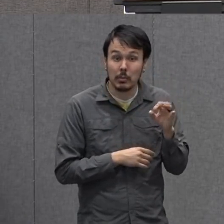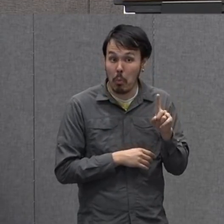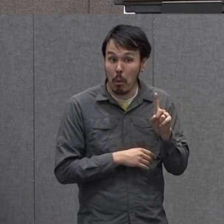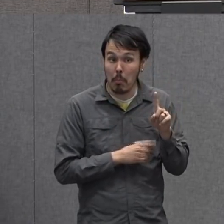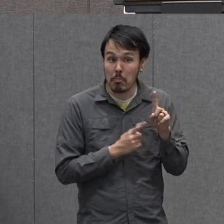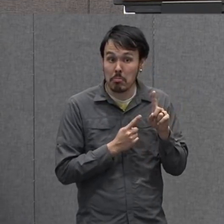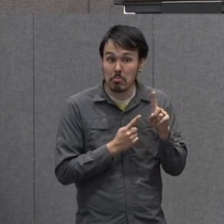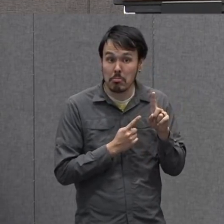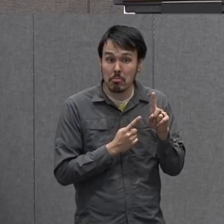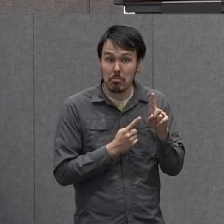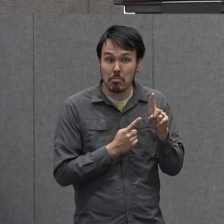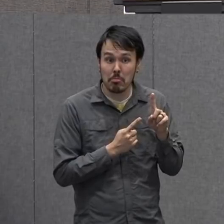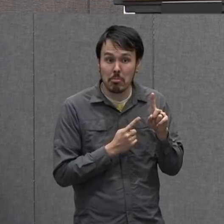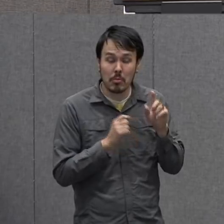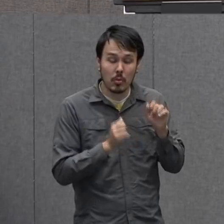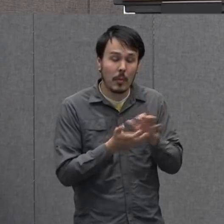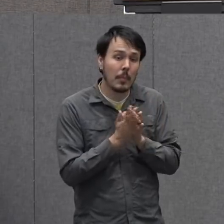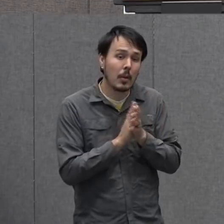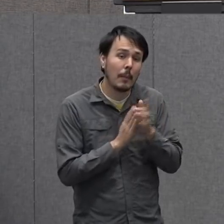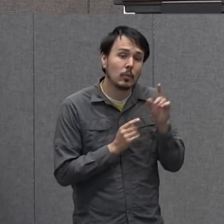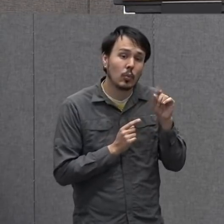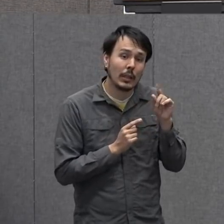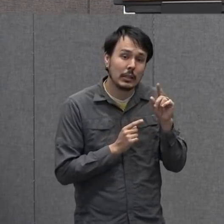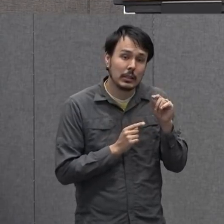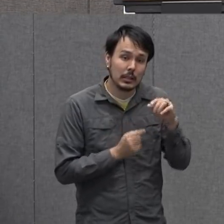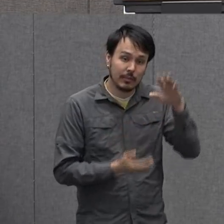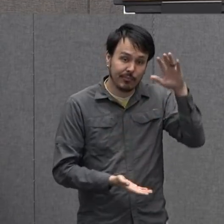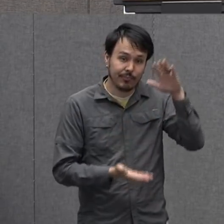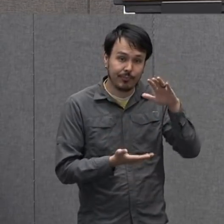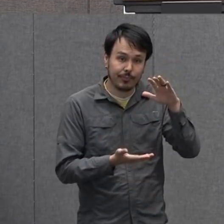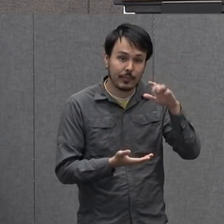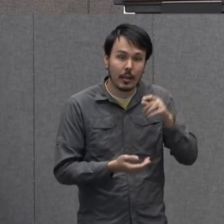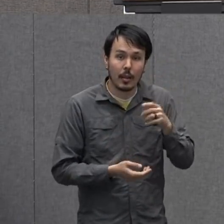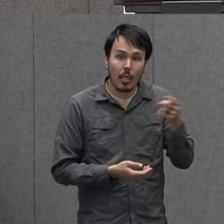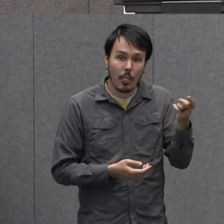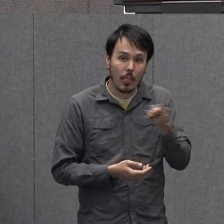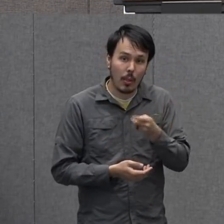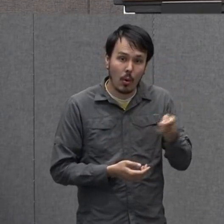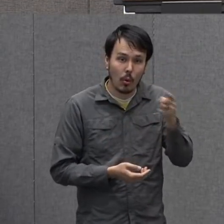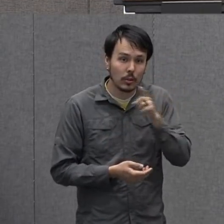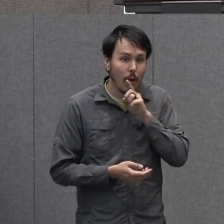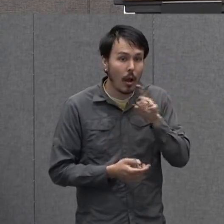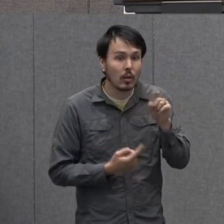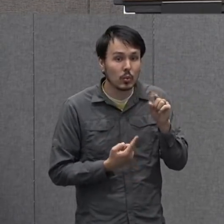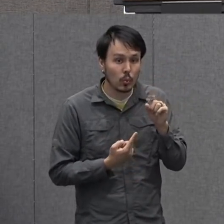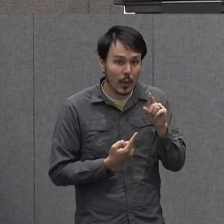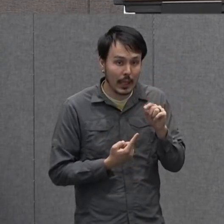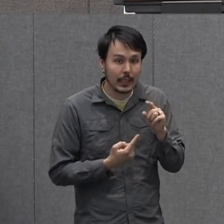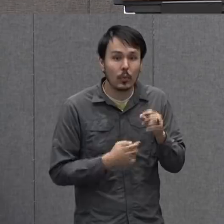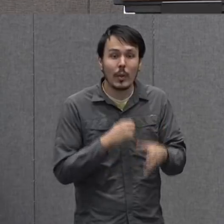so that could make a 20. So those are 20. If we add 20 to 35, what would we get?